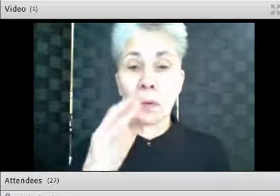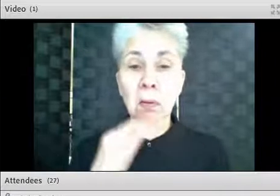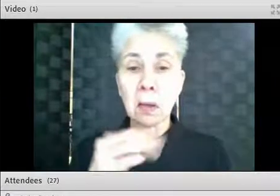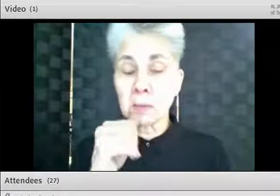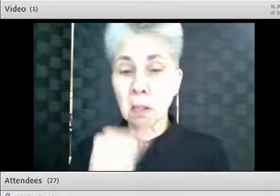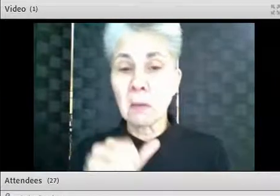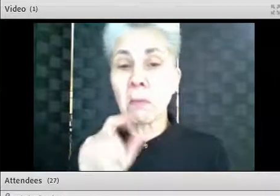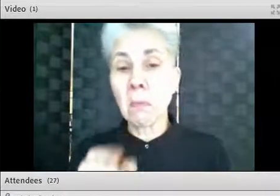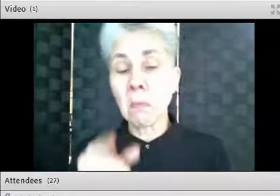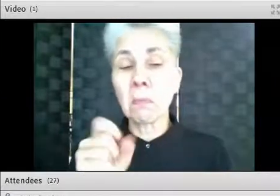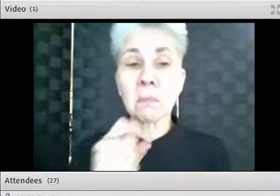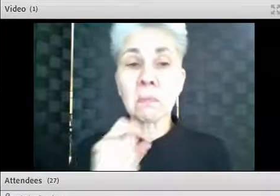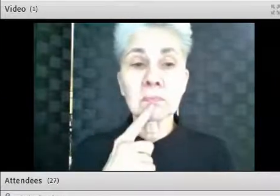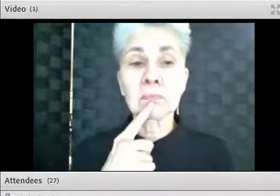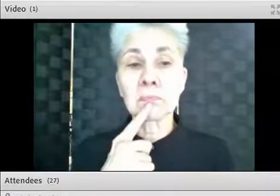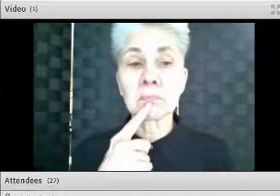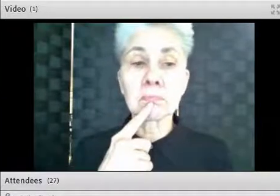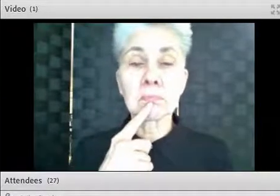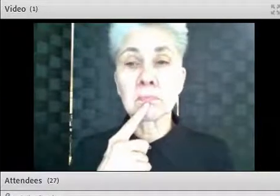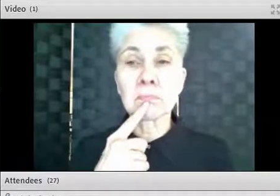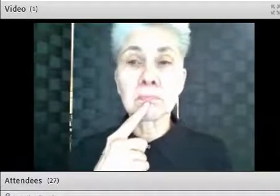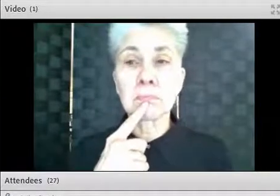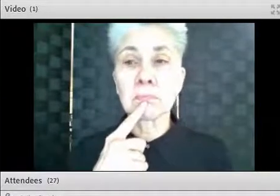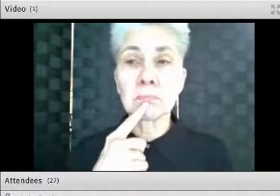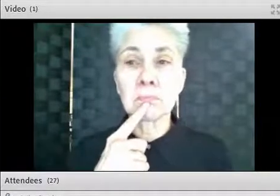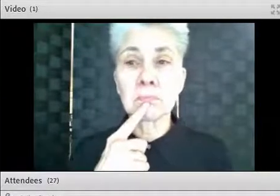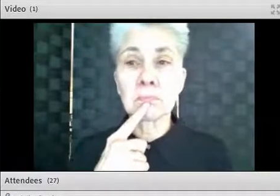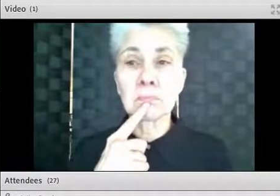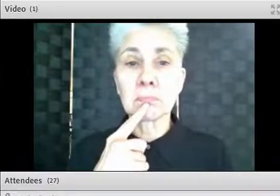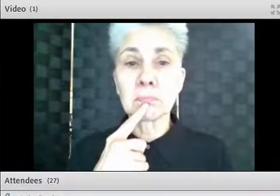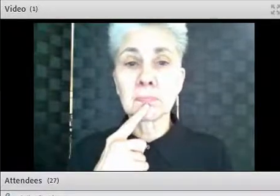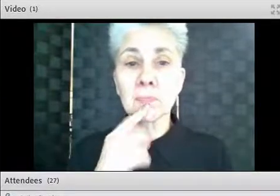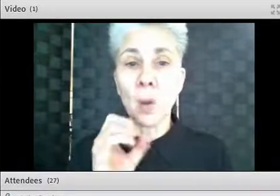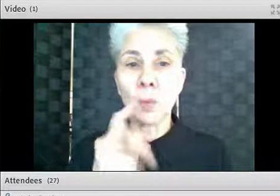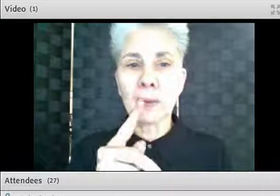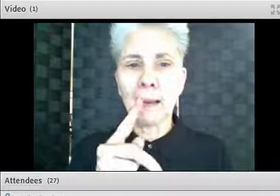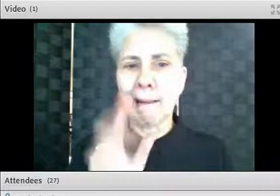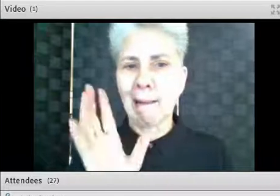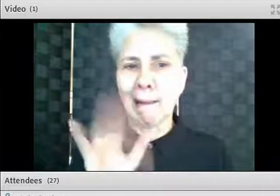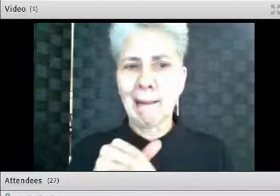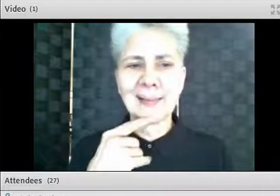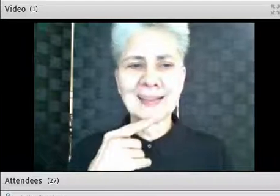Yeah. Okay, skip to the -- Just skip it.